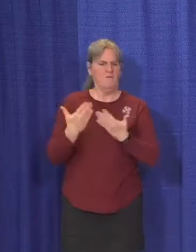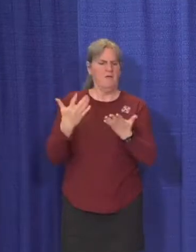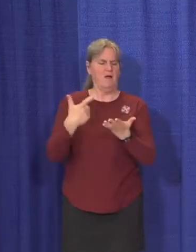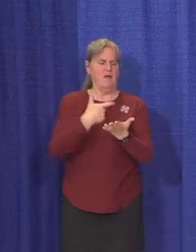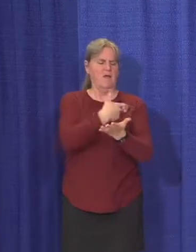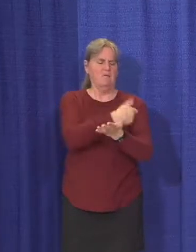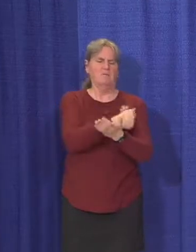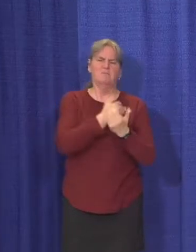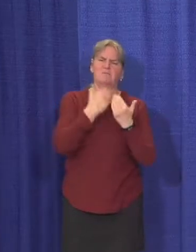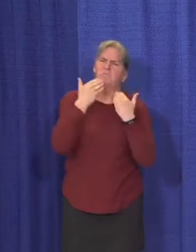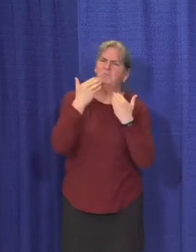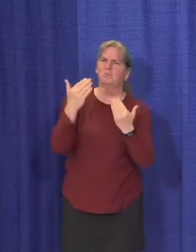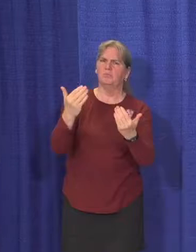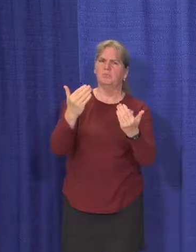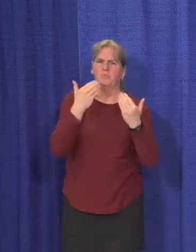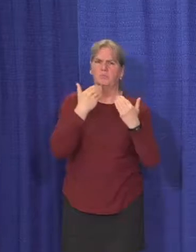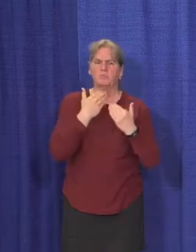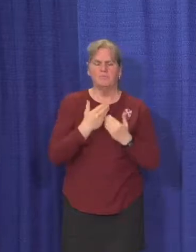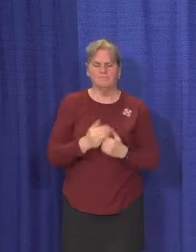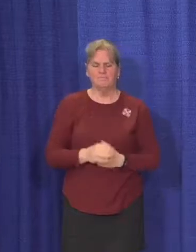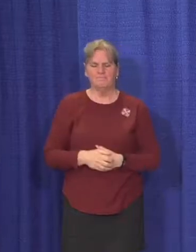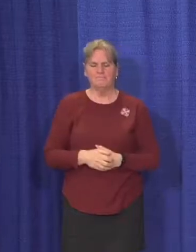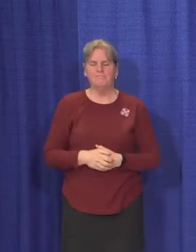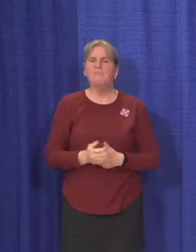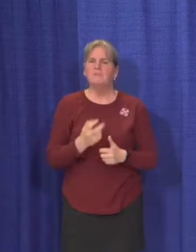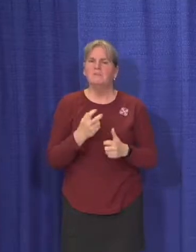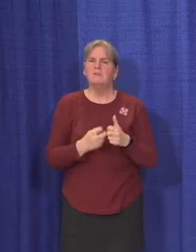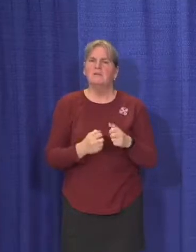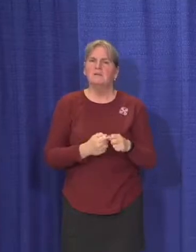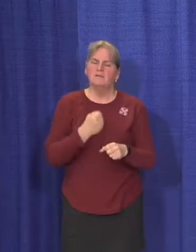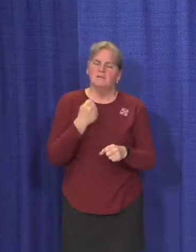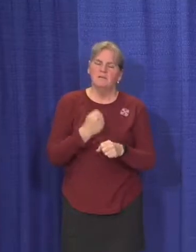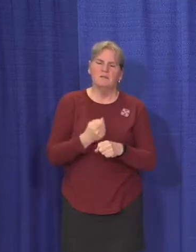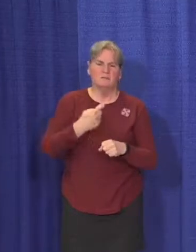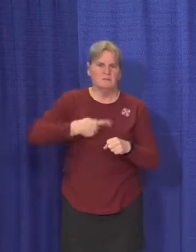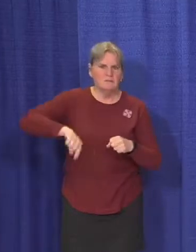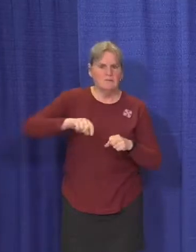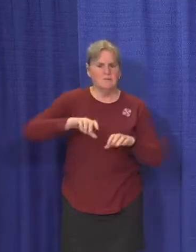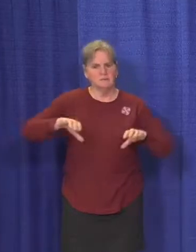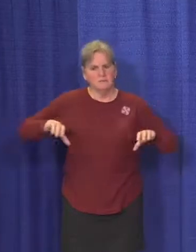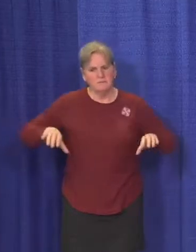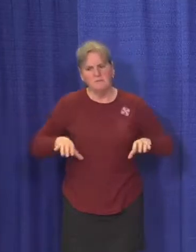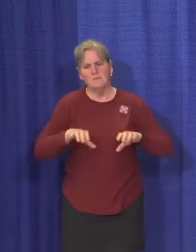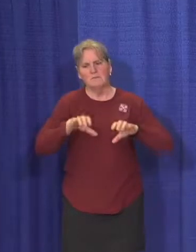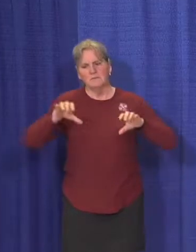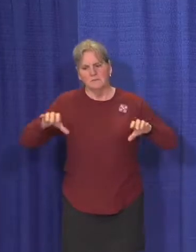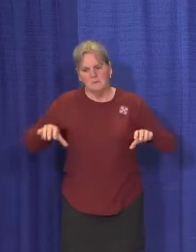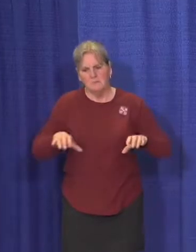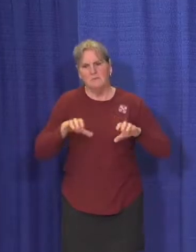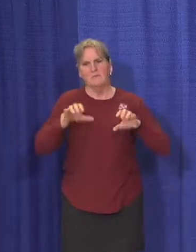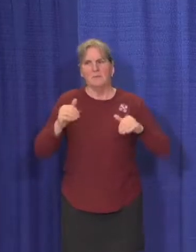involved behind the scenes in making this work. People have been tireless in